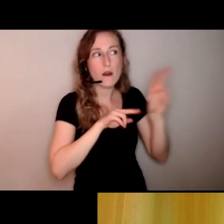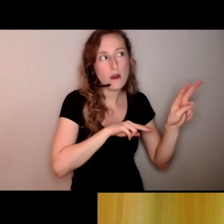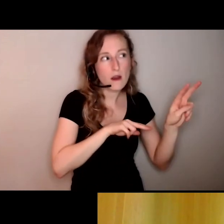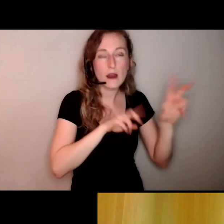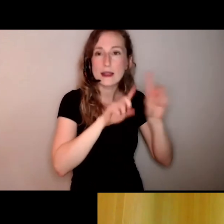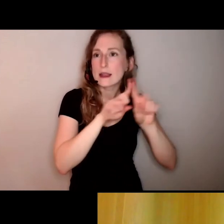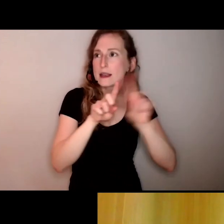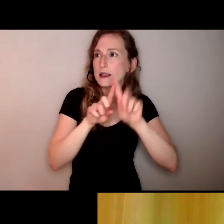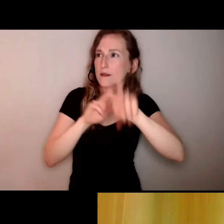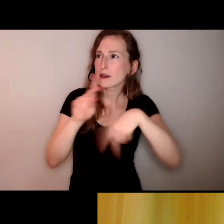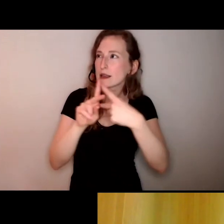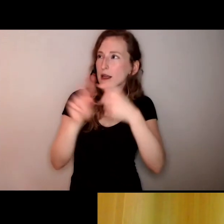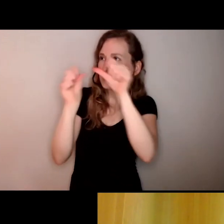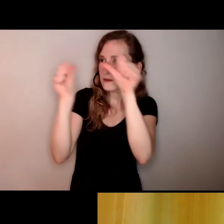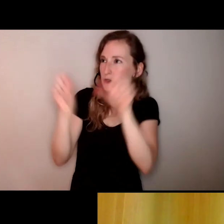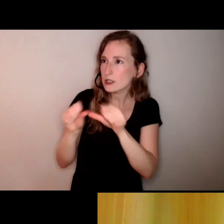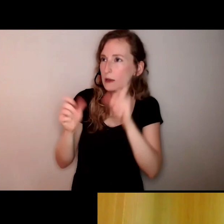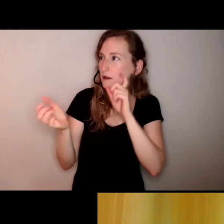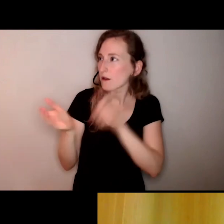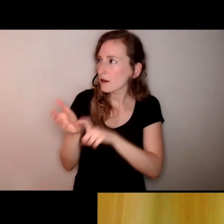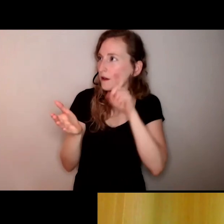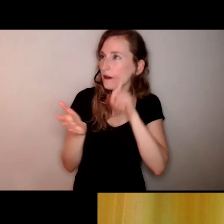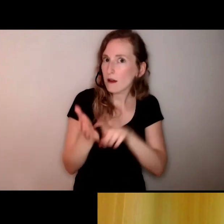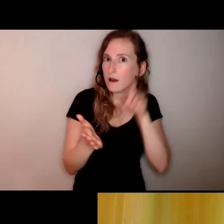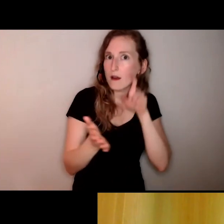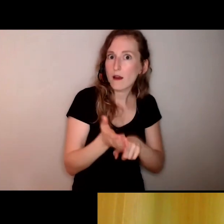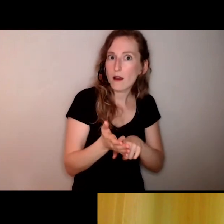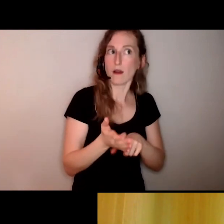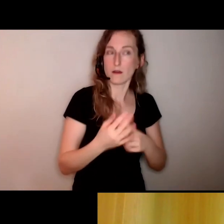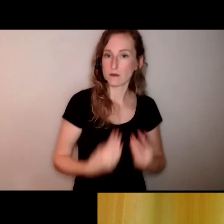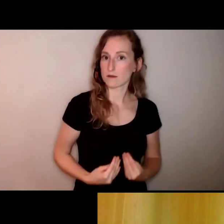You can explore shapes and find inspiration for your art anywhere you look.